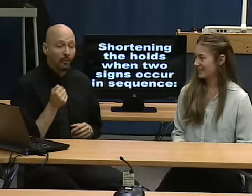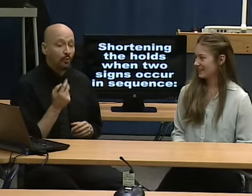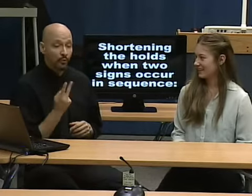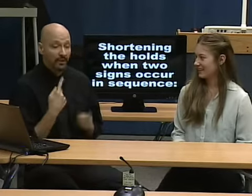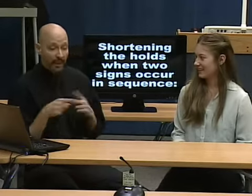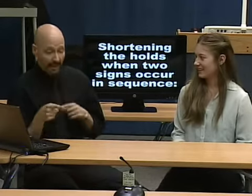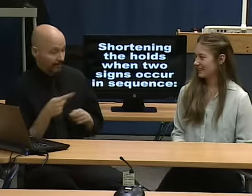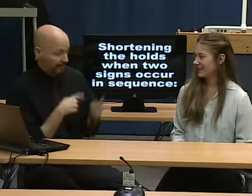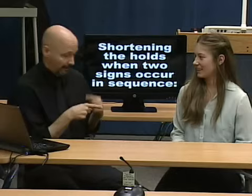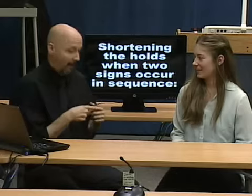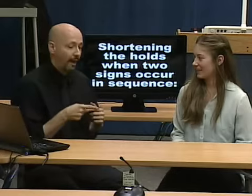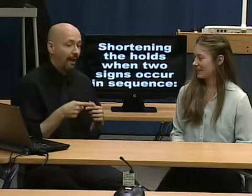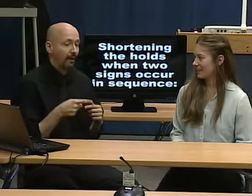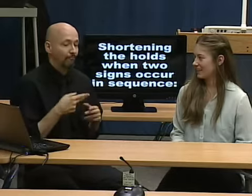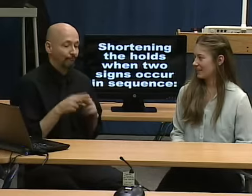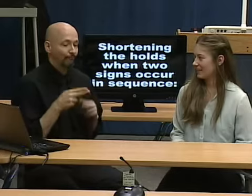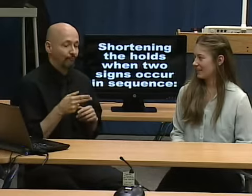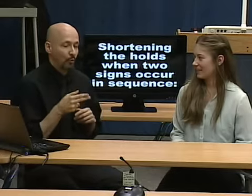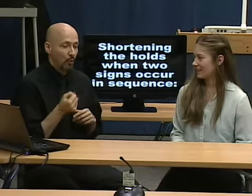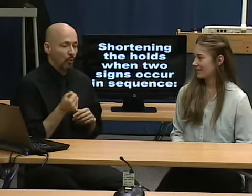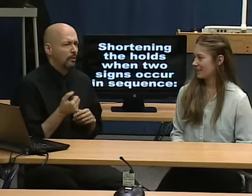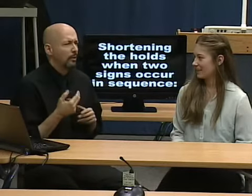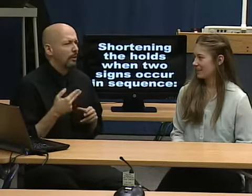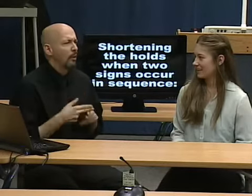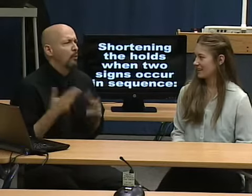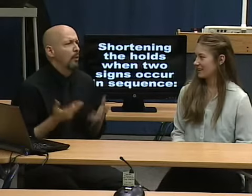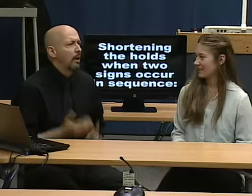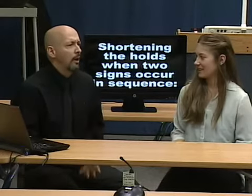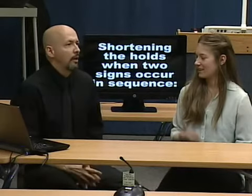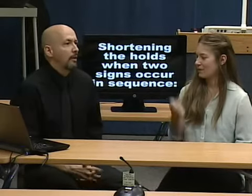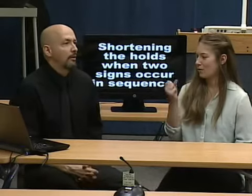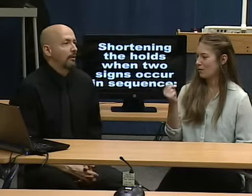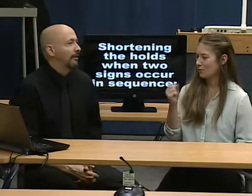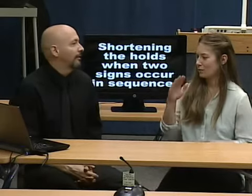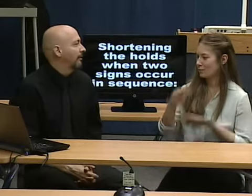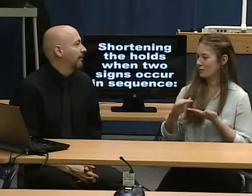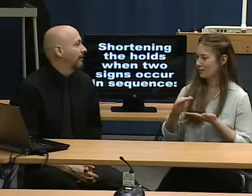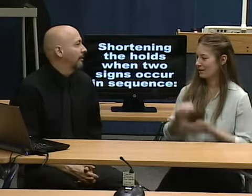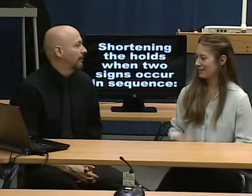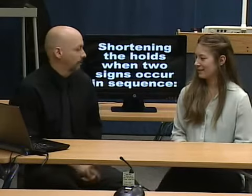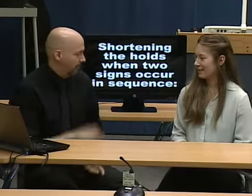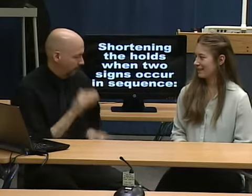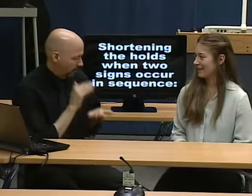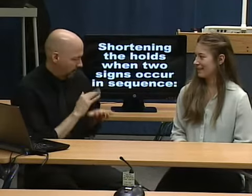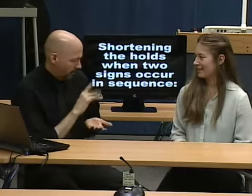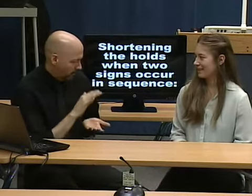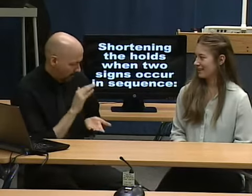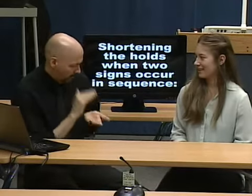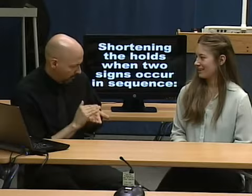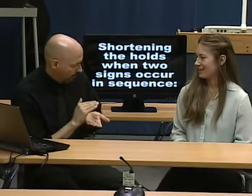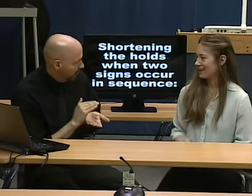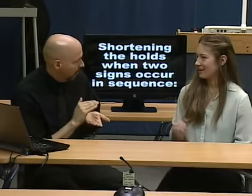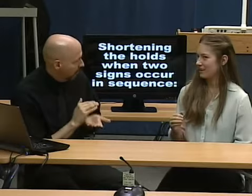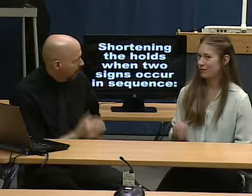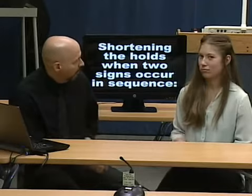The hold between two signs. We call that hold what? Hold Reduction. What was that? Fingerspell it.